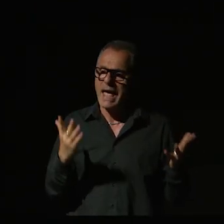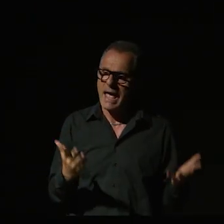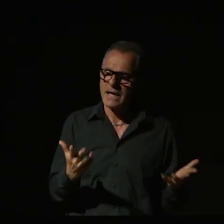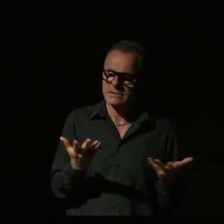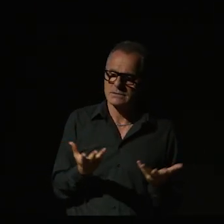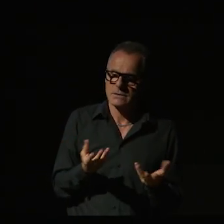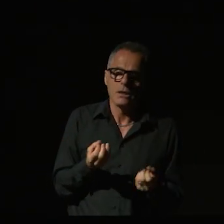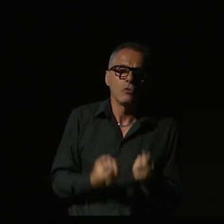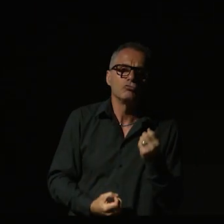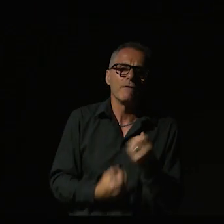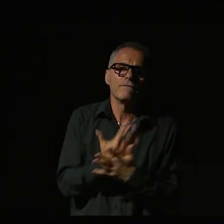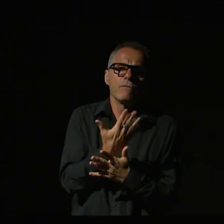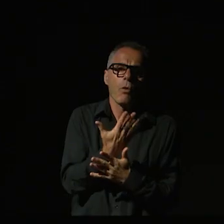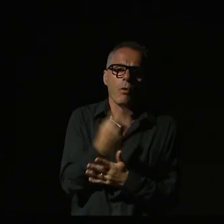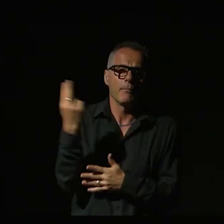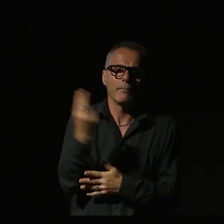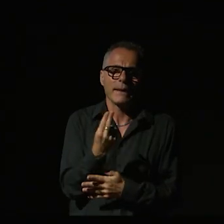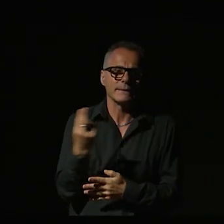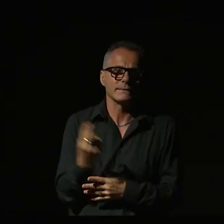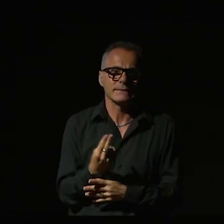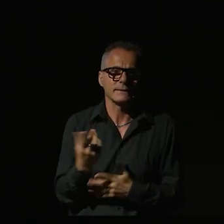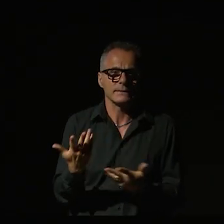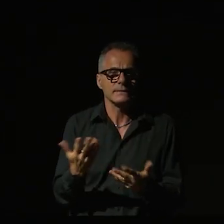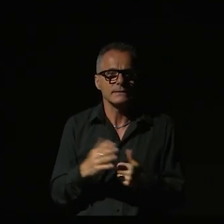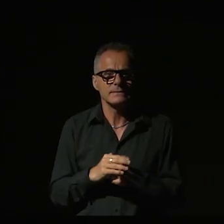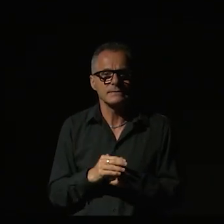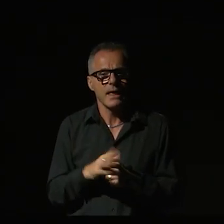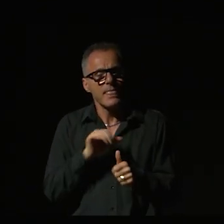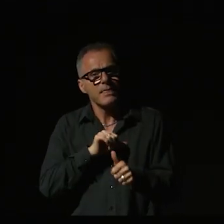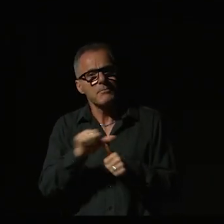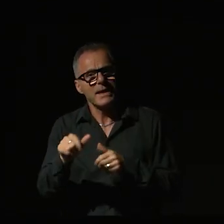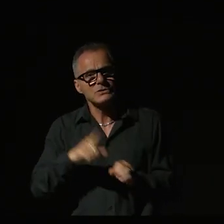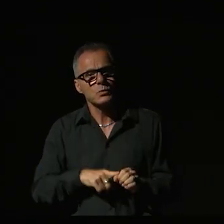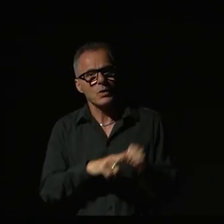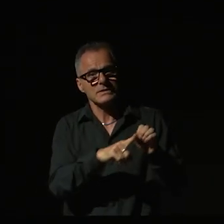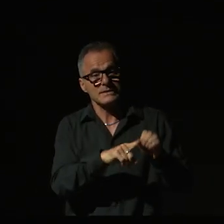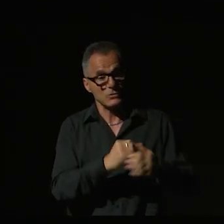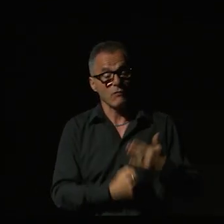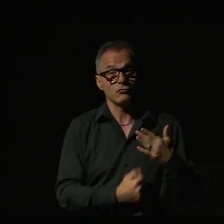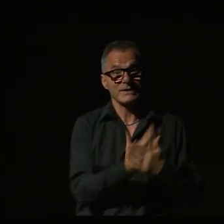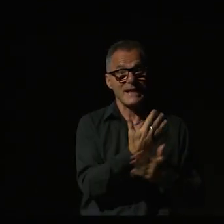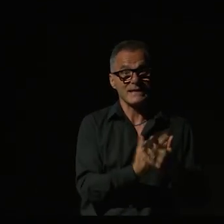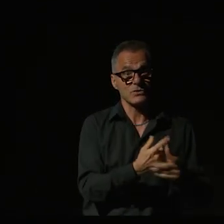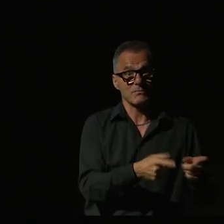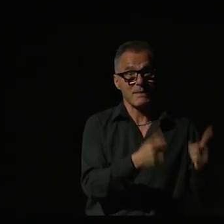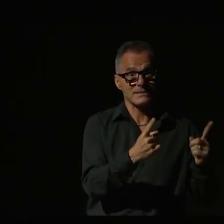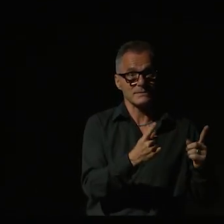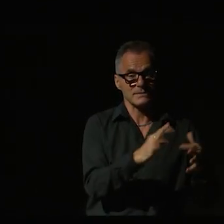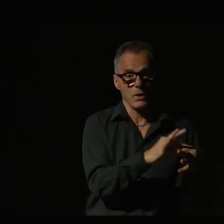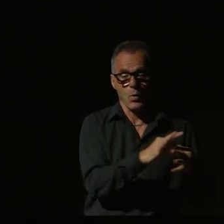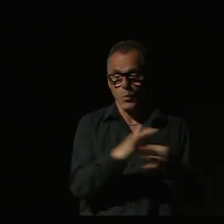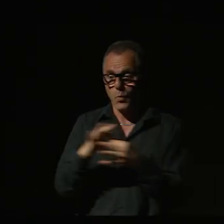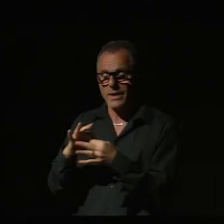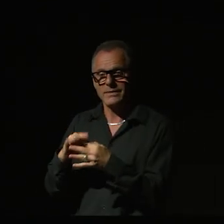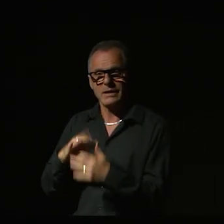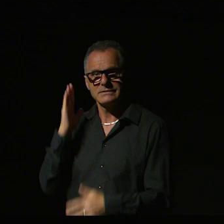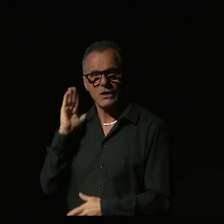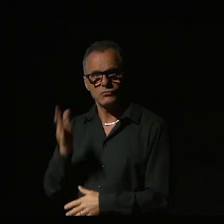that assembled all of the essentially best qualities of Renaissance masters with direct observation of nature.